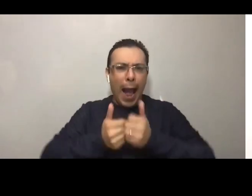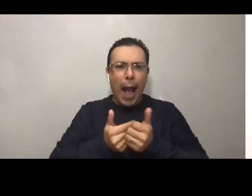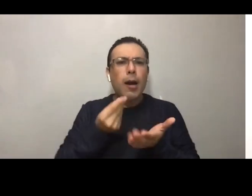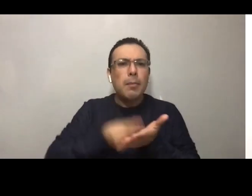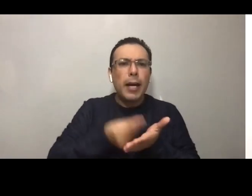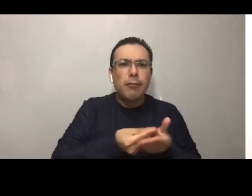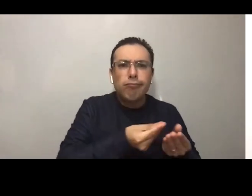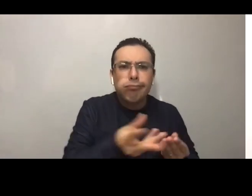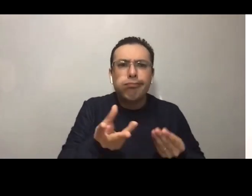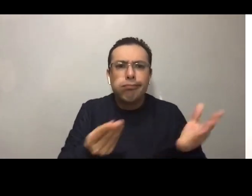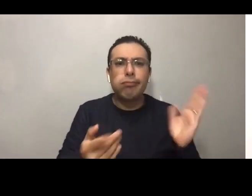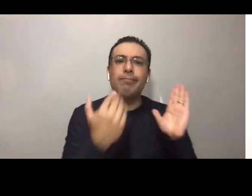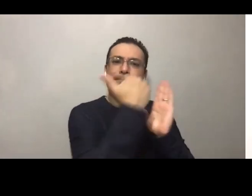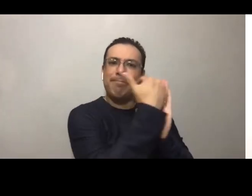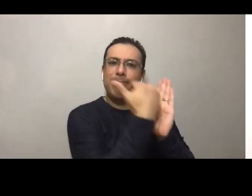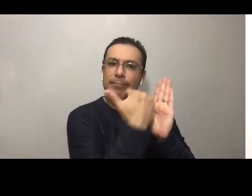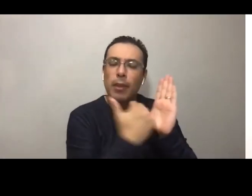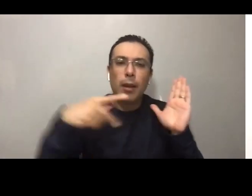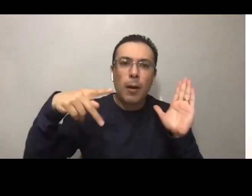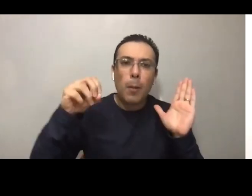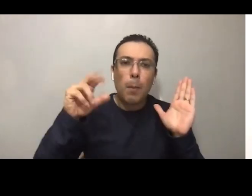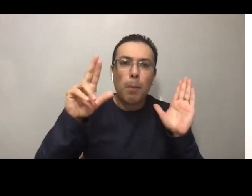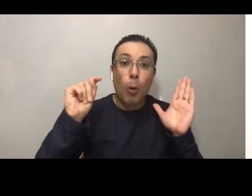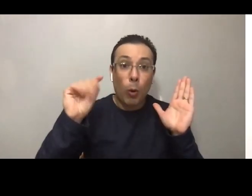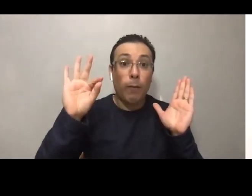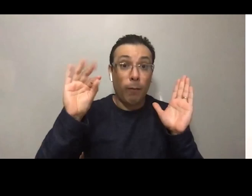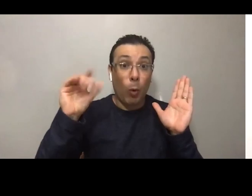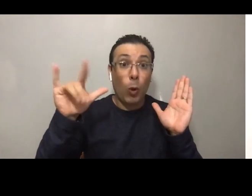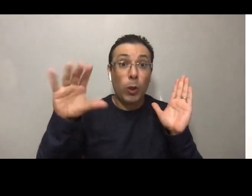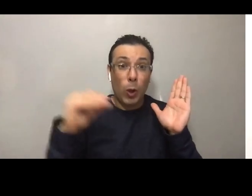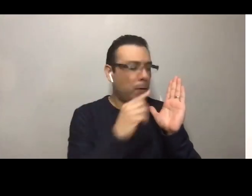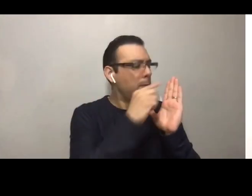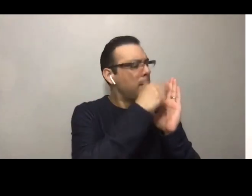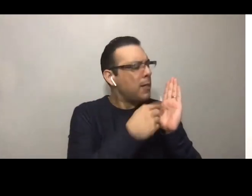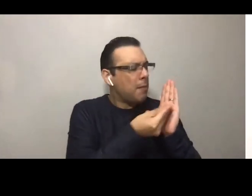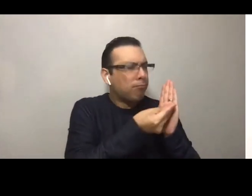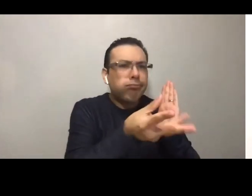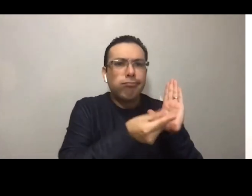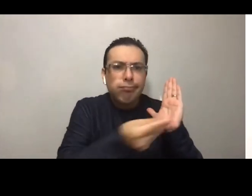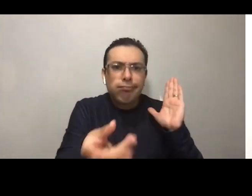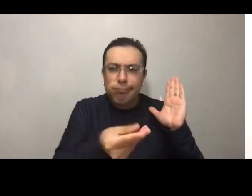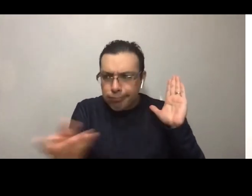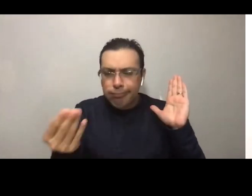that you’re walking away with a newfound or even a deeper understanding of what’s at stake when you